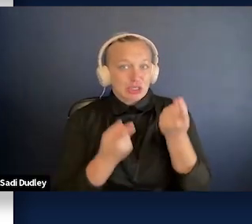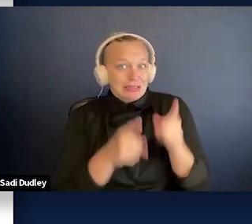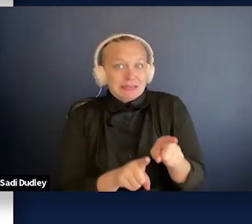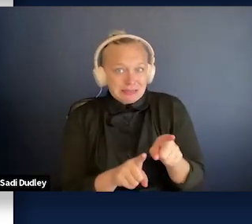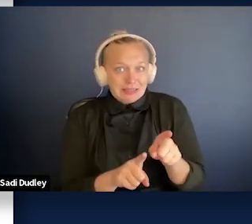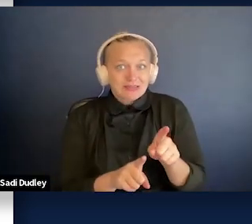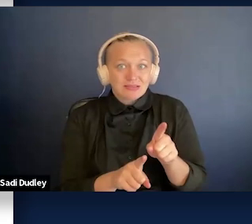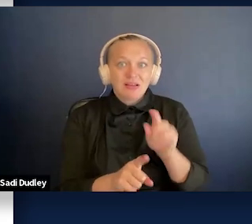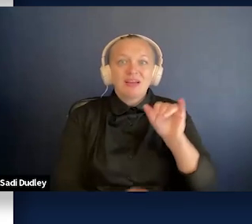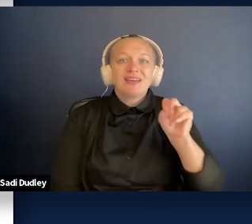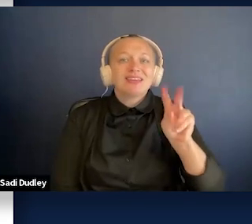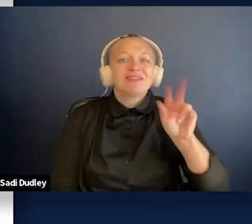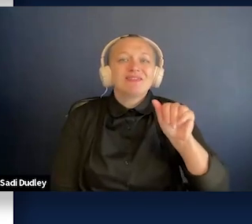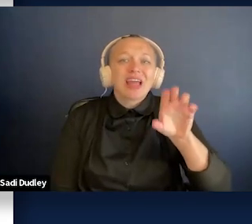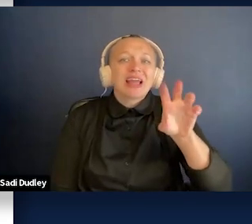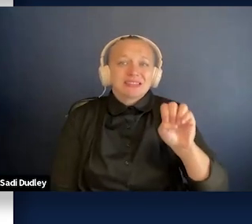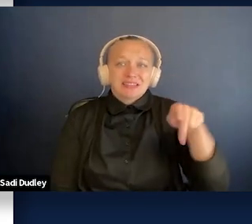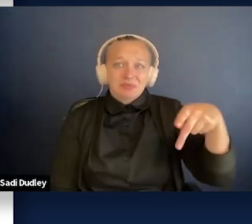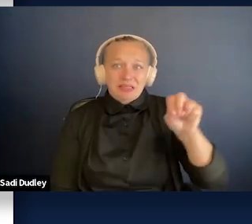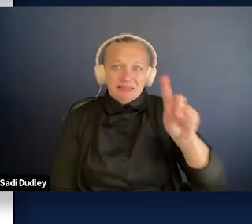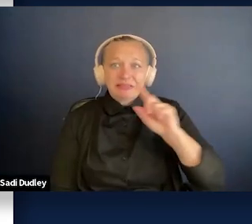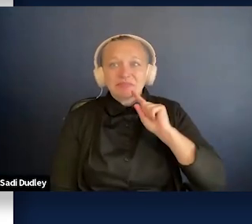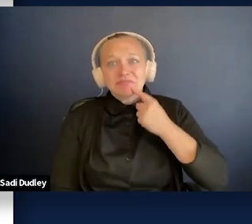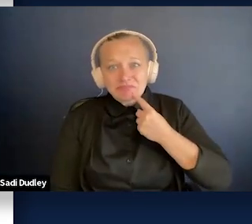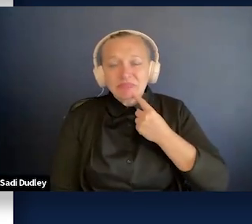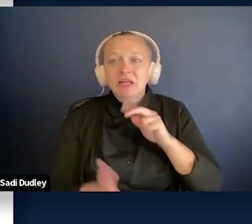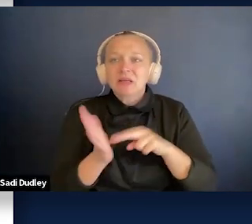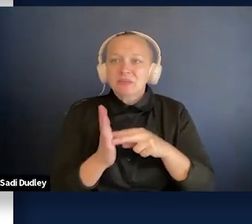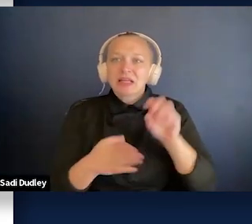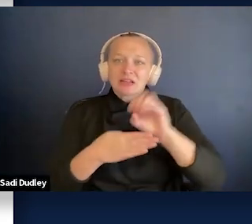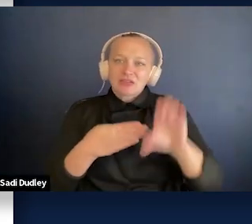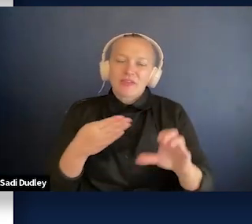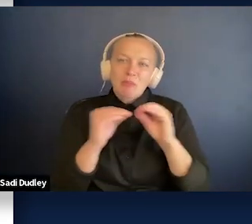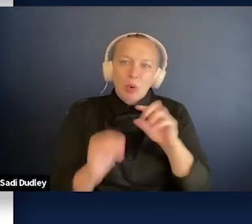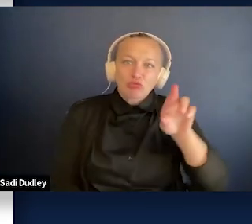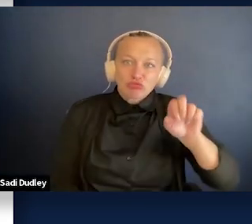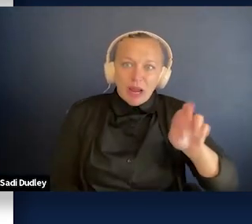So, men and women had to be combined in this analysis, in the age intervals are a lot wider.